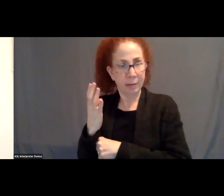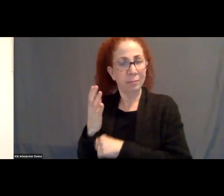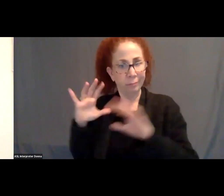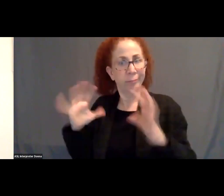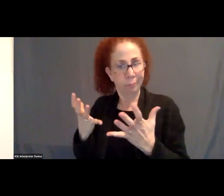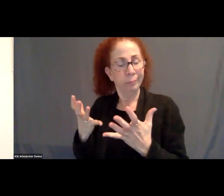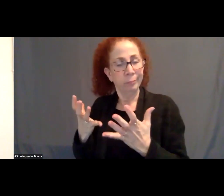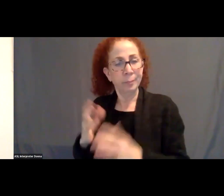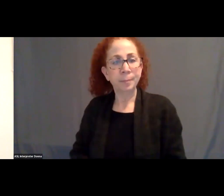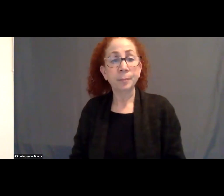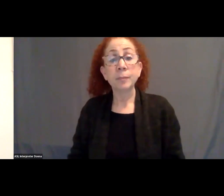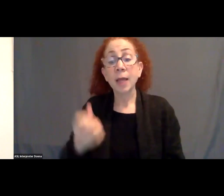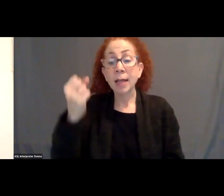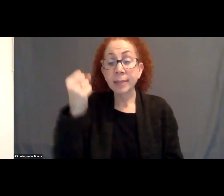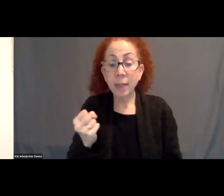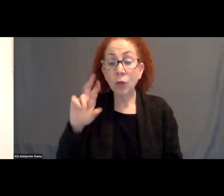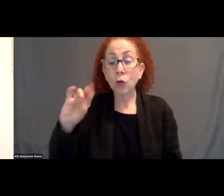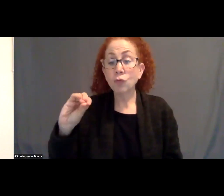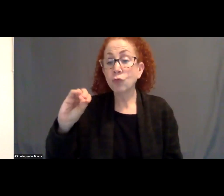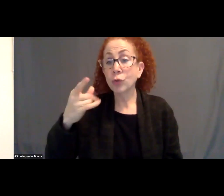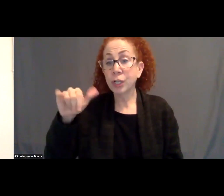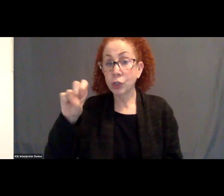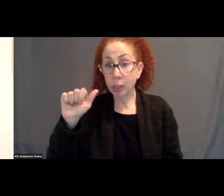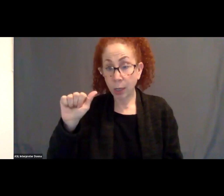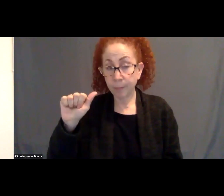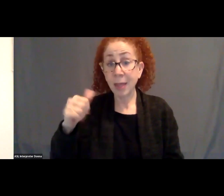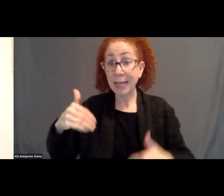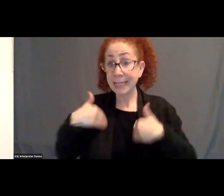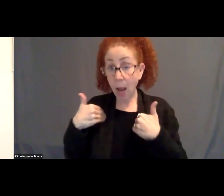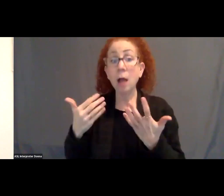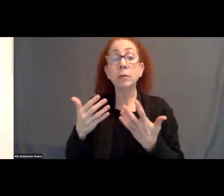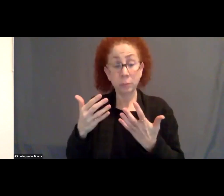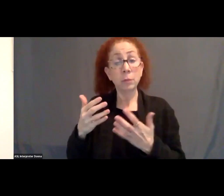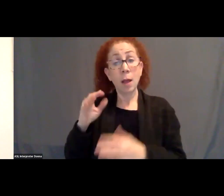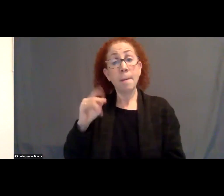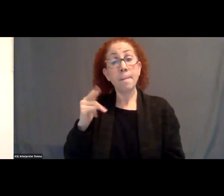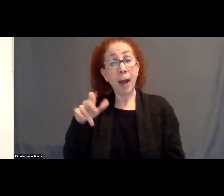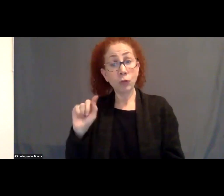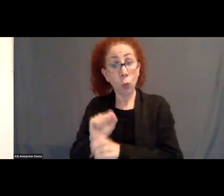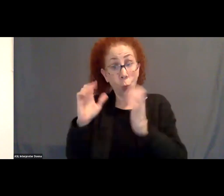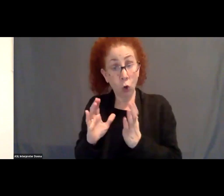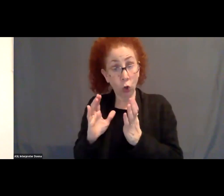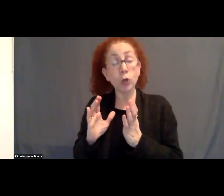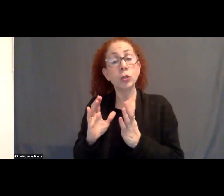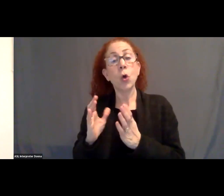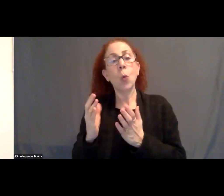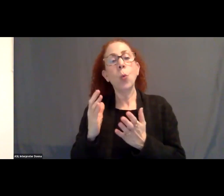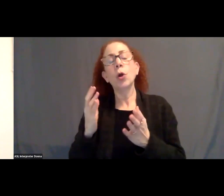In southern Rhodesia, young migrant laborers were seasonally employed on commercial farms.